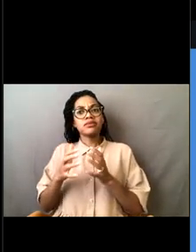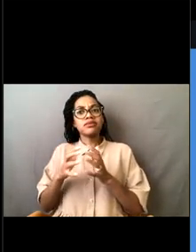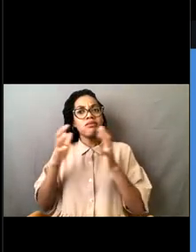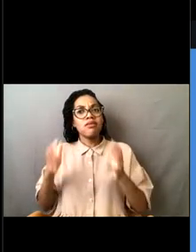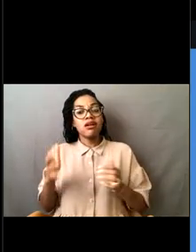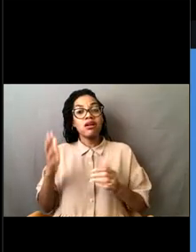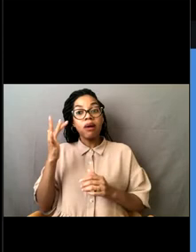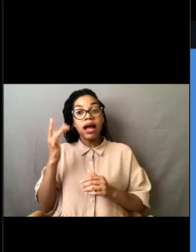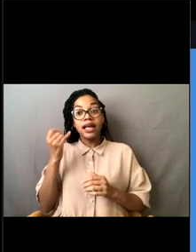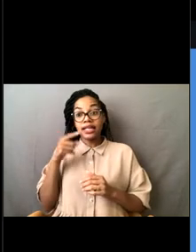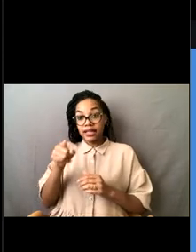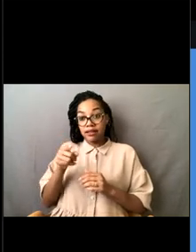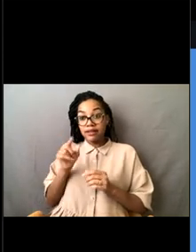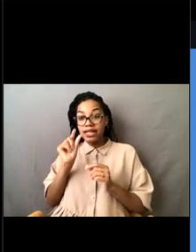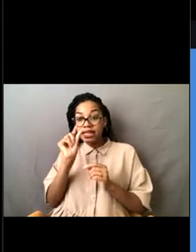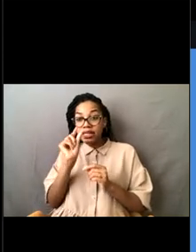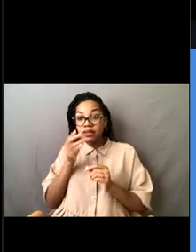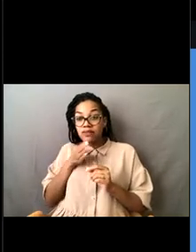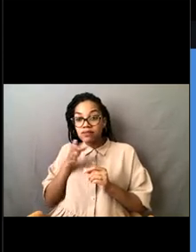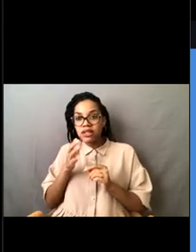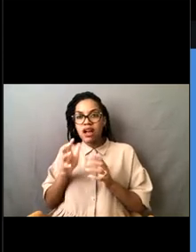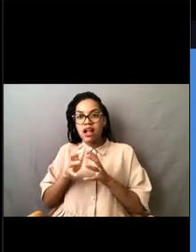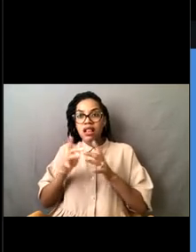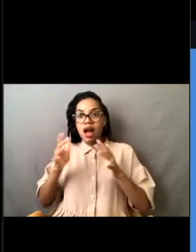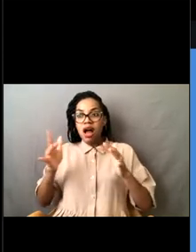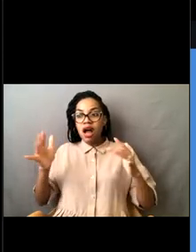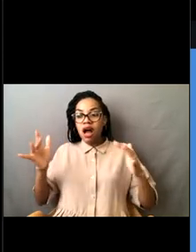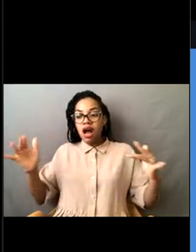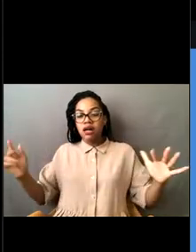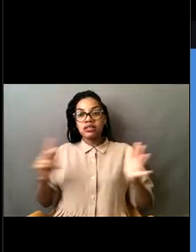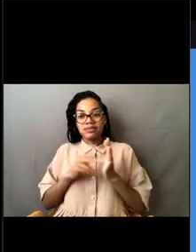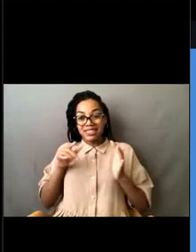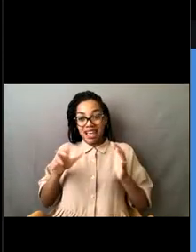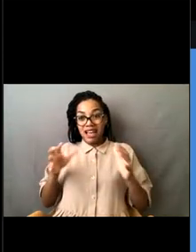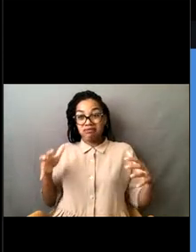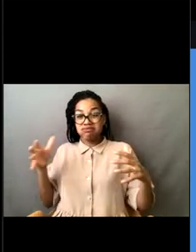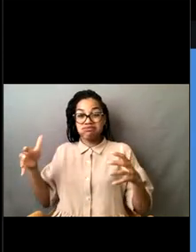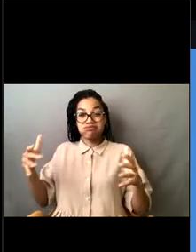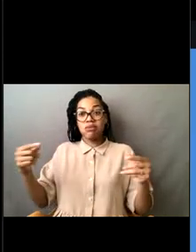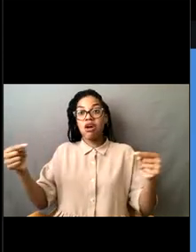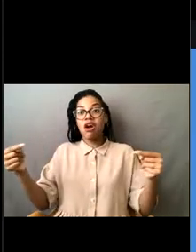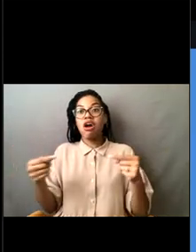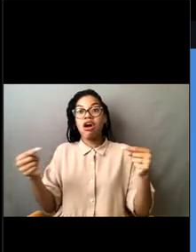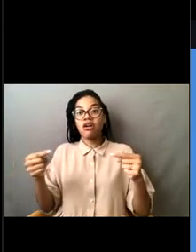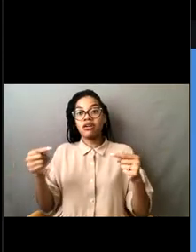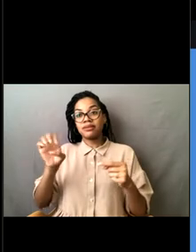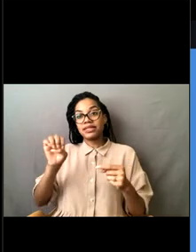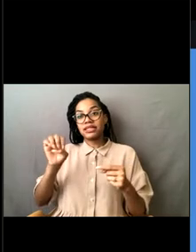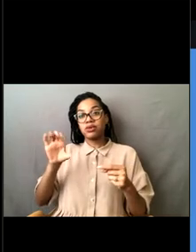it can harm the ecosystem and vice versa. The second reason that lake trout are really important